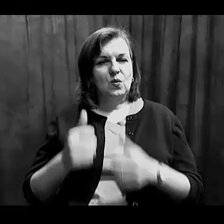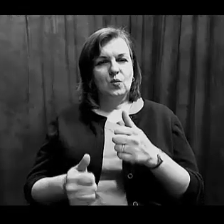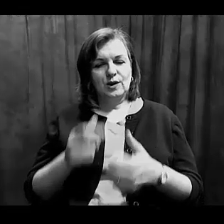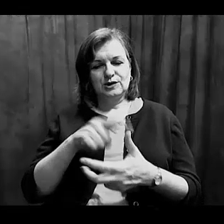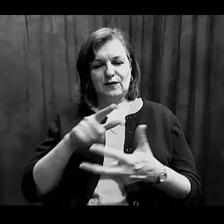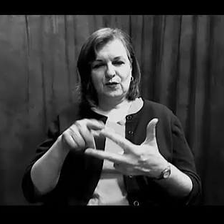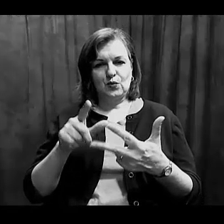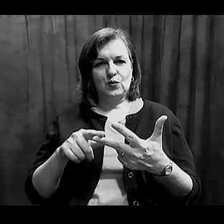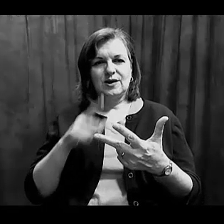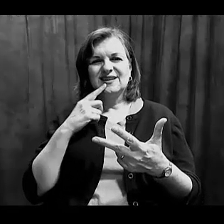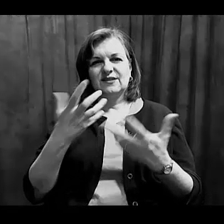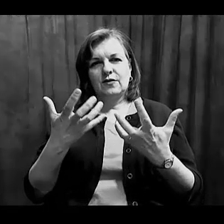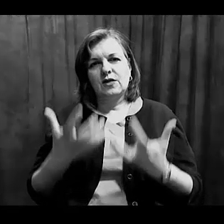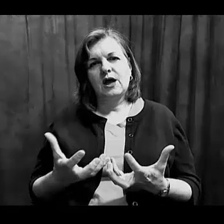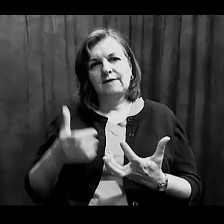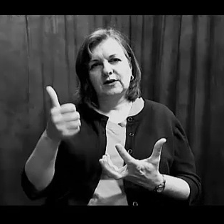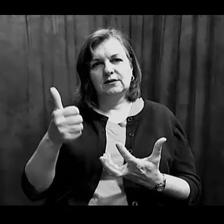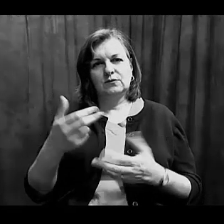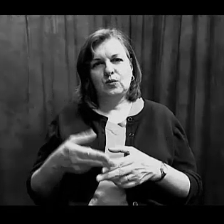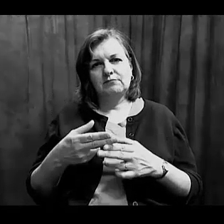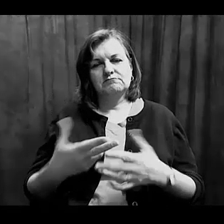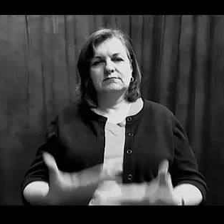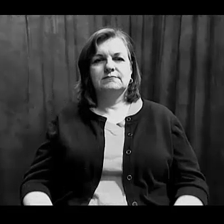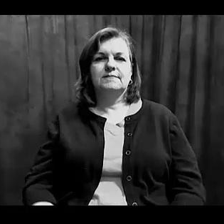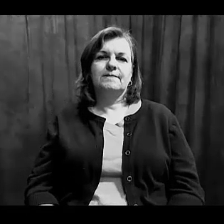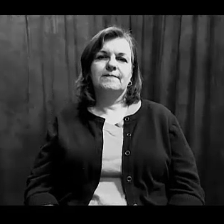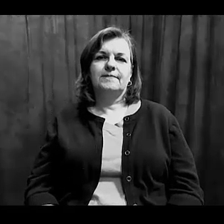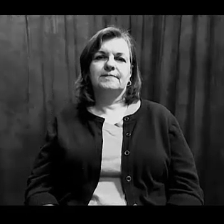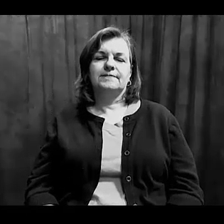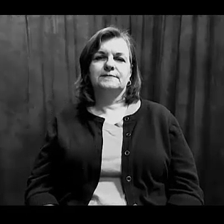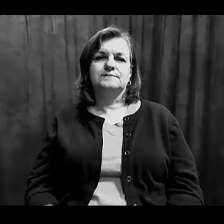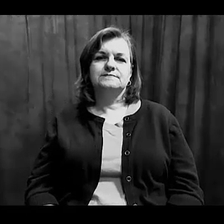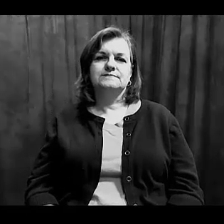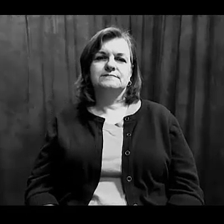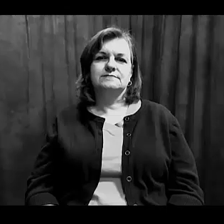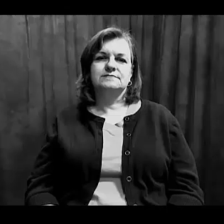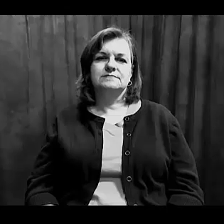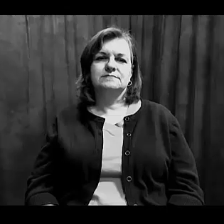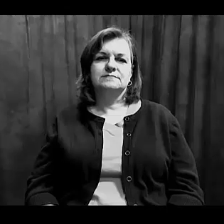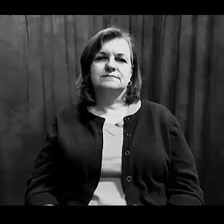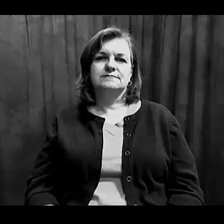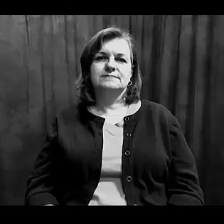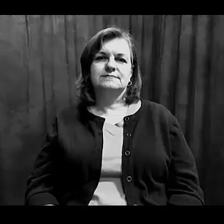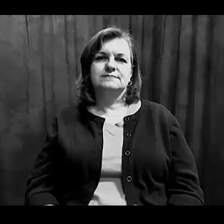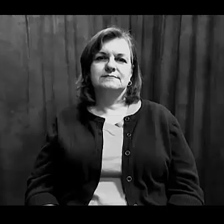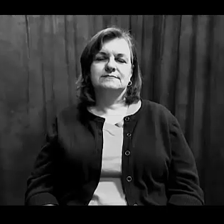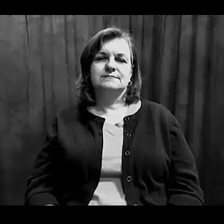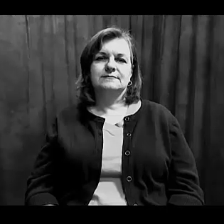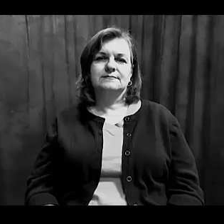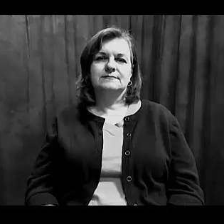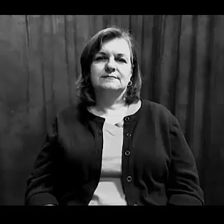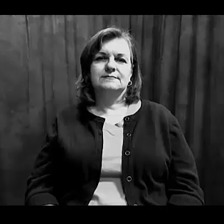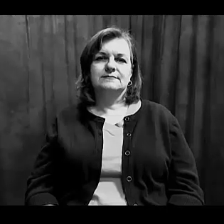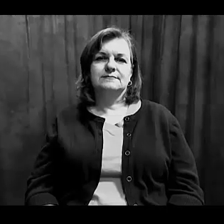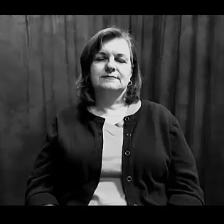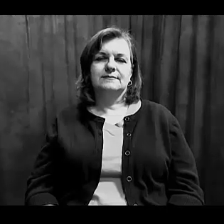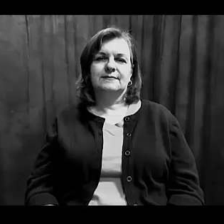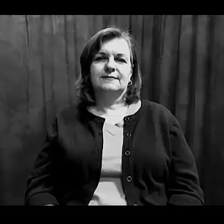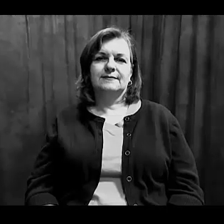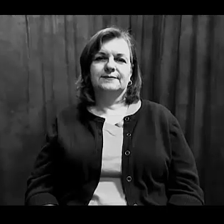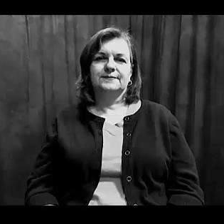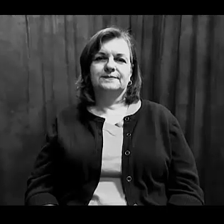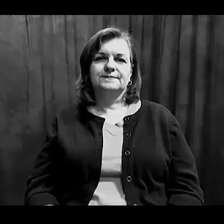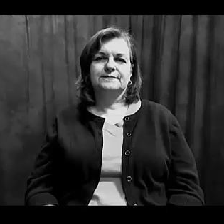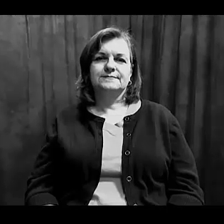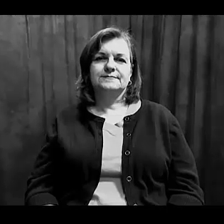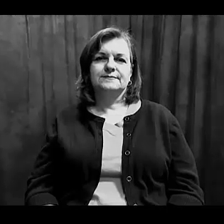so which of these would actually be the heaviest??